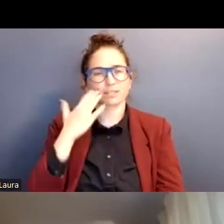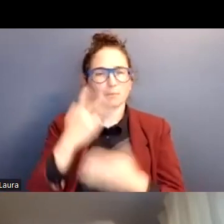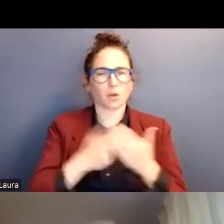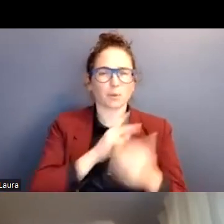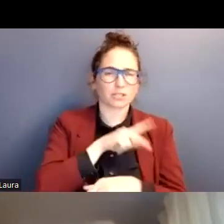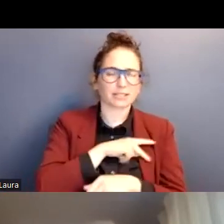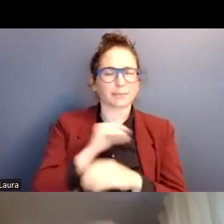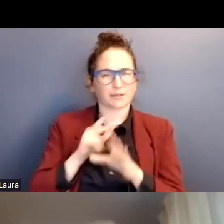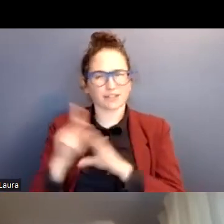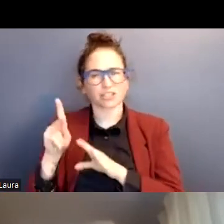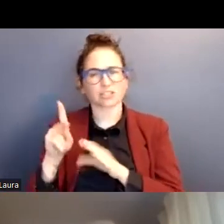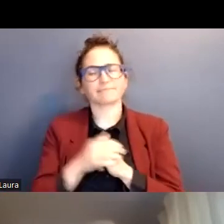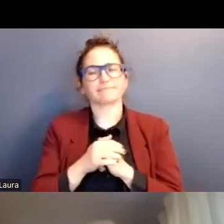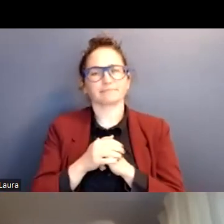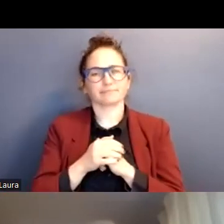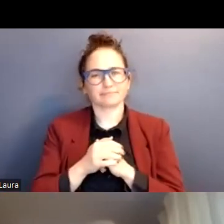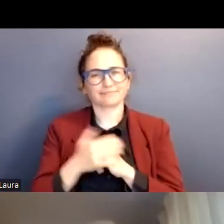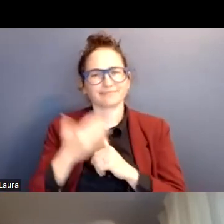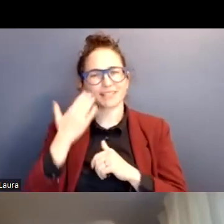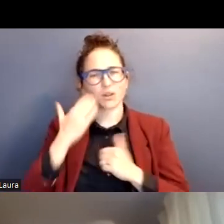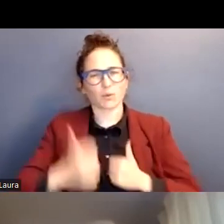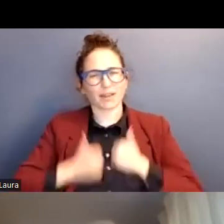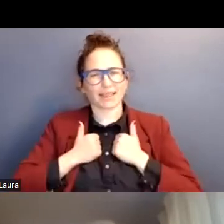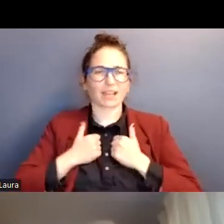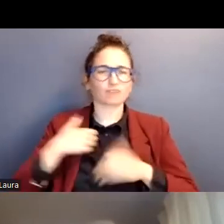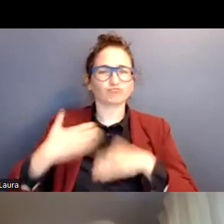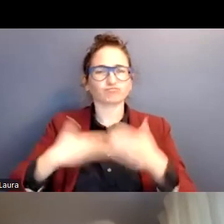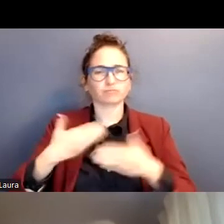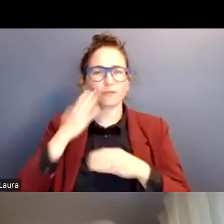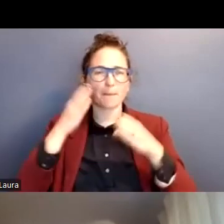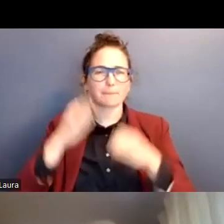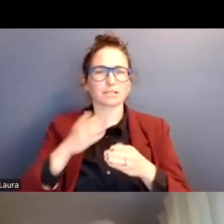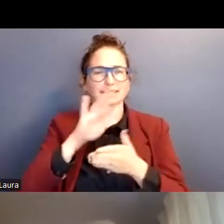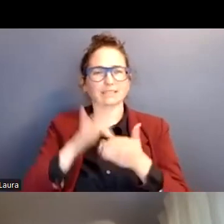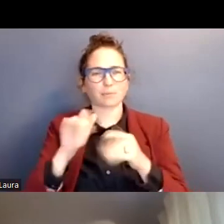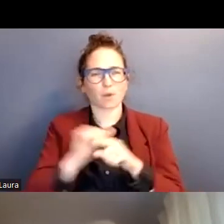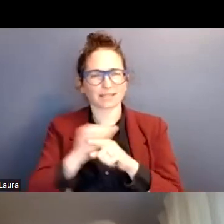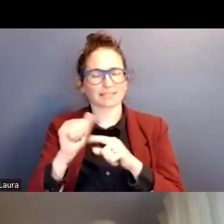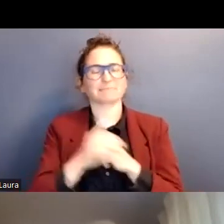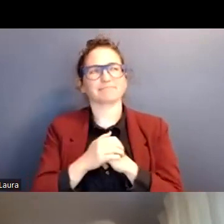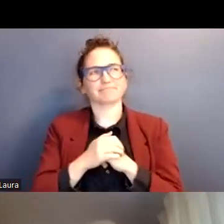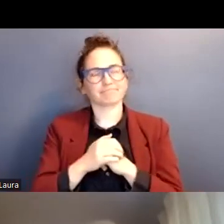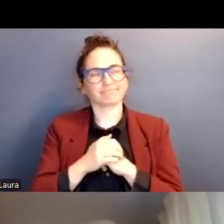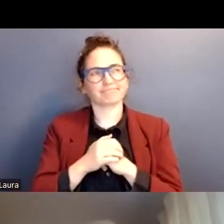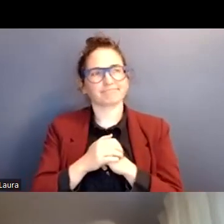professionally. We live the life we talk the talk of Person Centered practices and the the